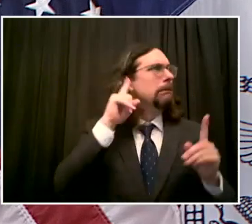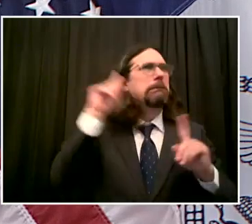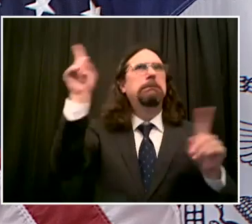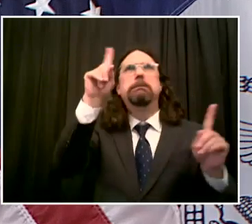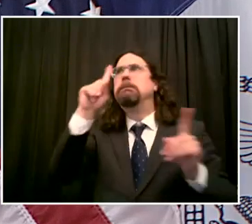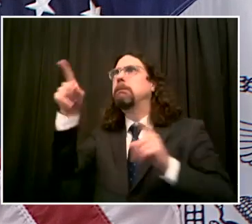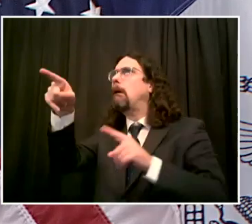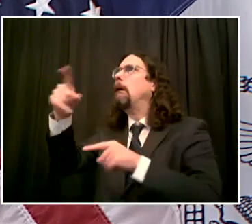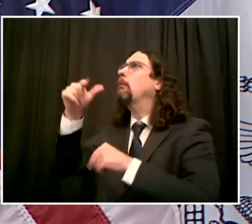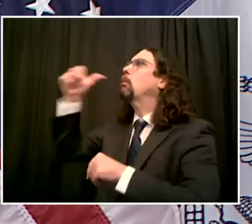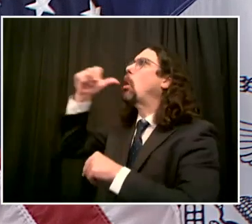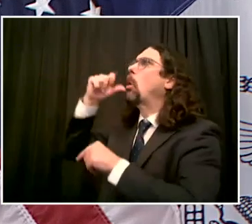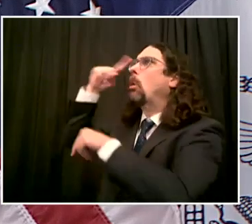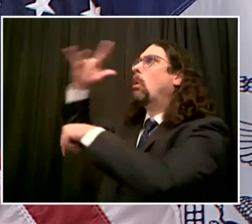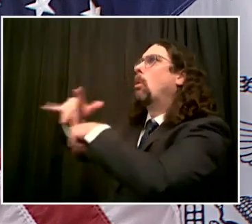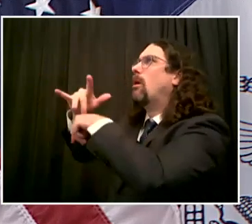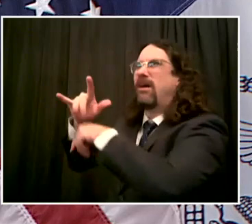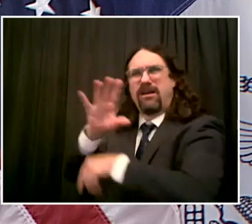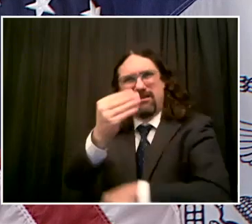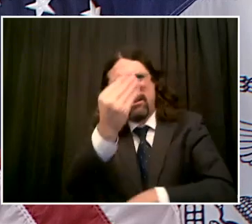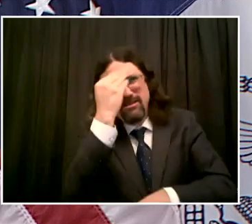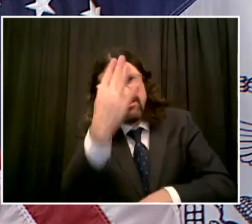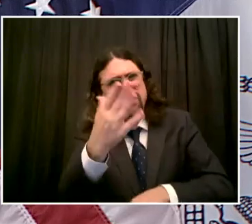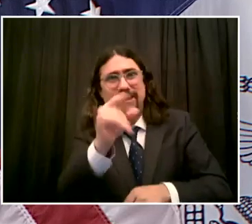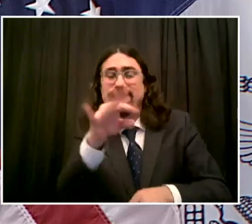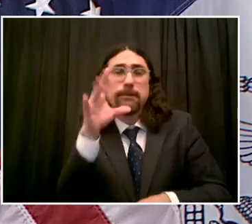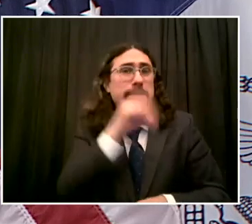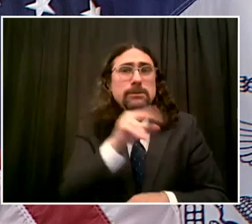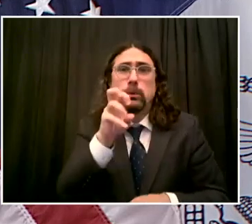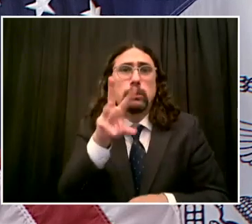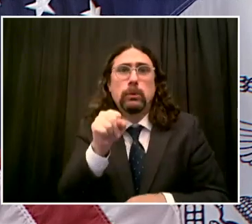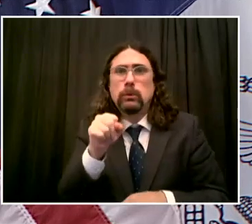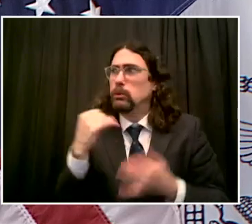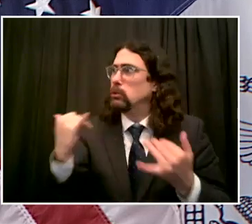MAYOR.